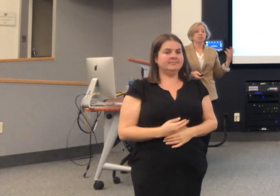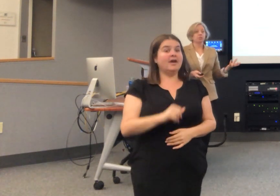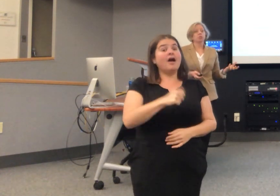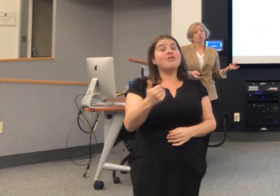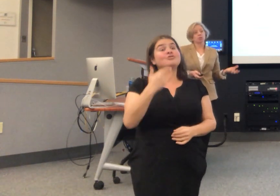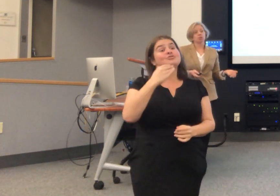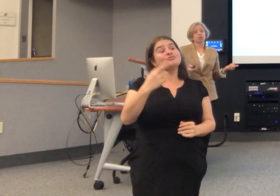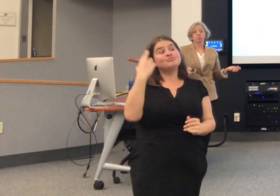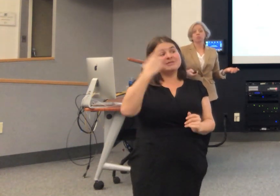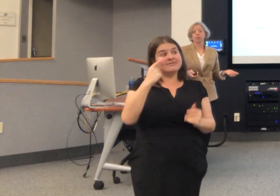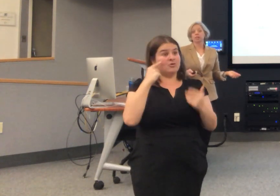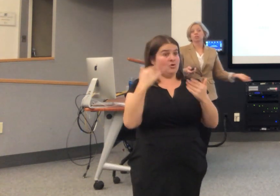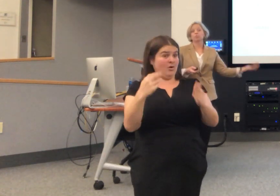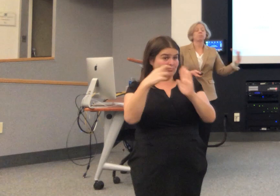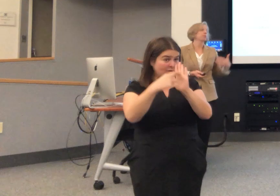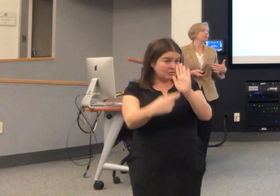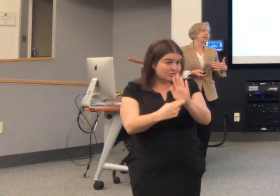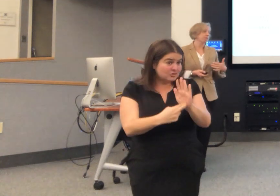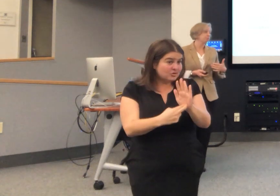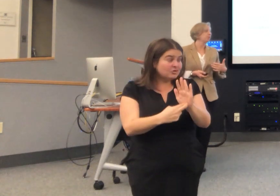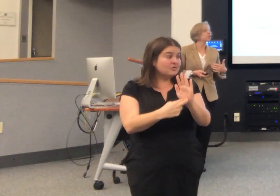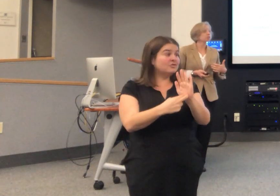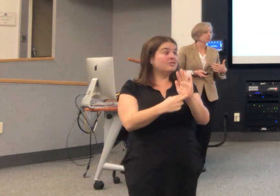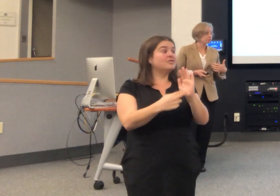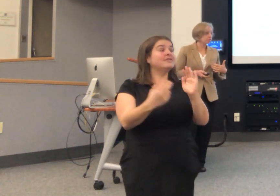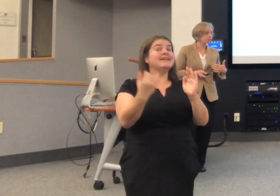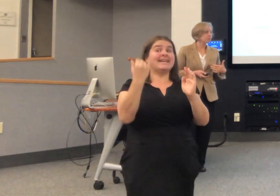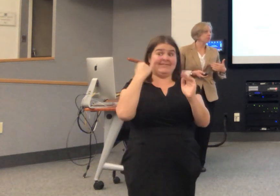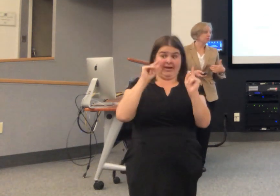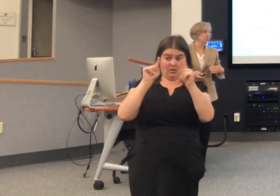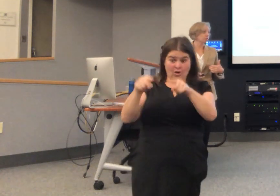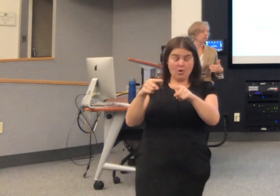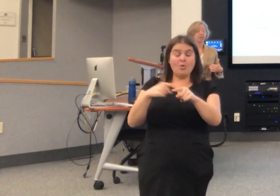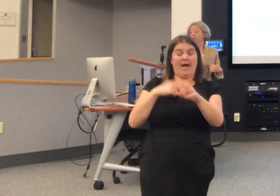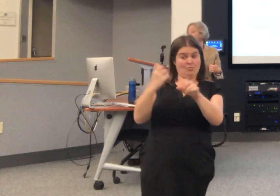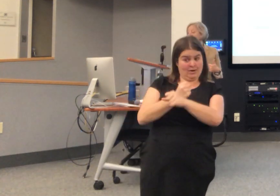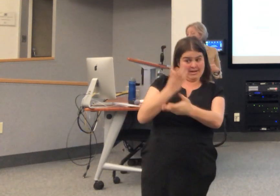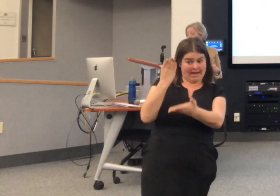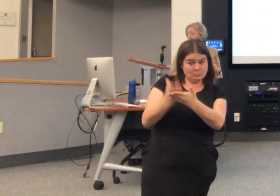if you go to court and you prevail, you might be able to get them to pay your attorney's fees, and those could get high.